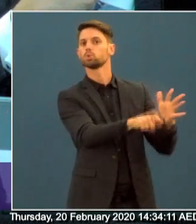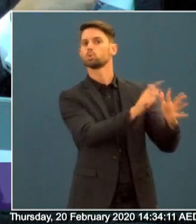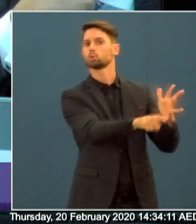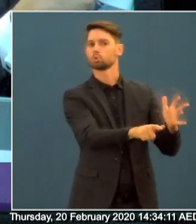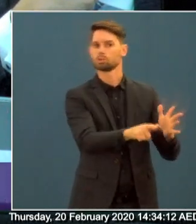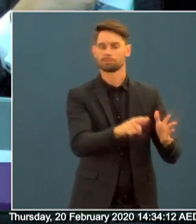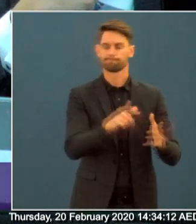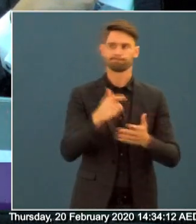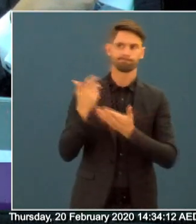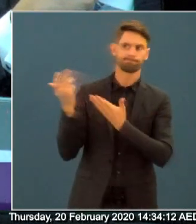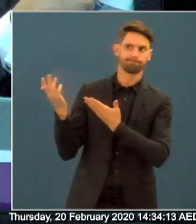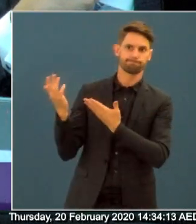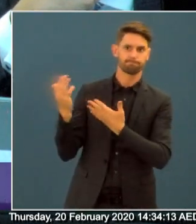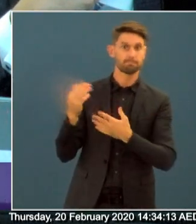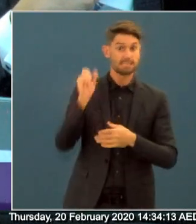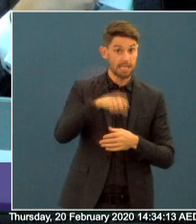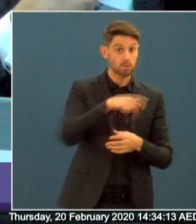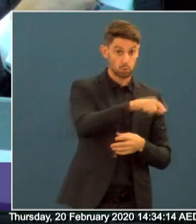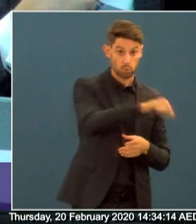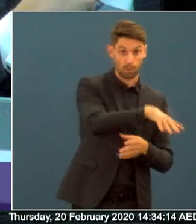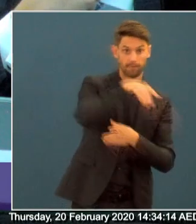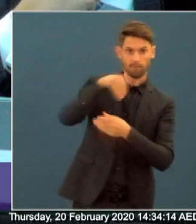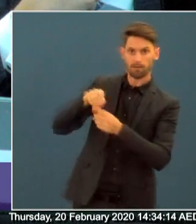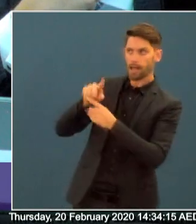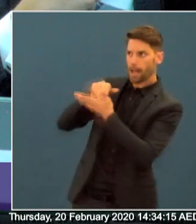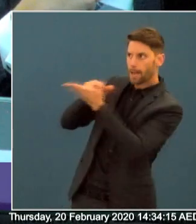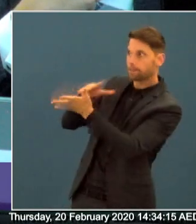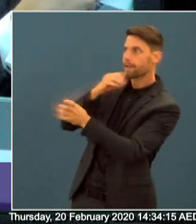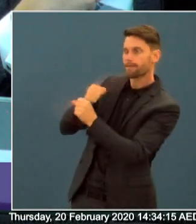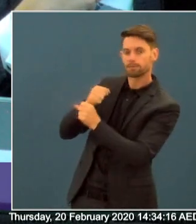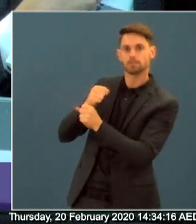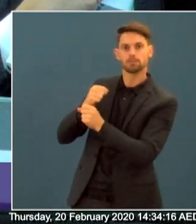So you can be involved in that, as can a range of people.